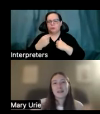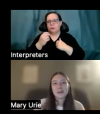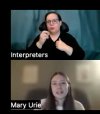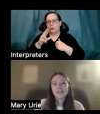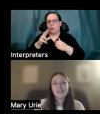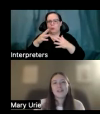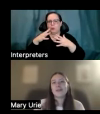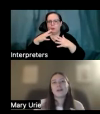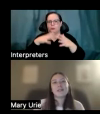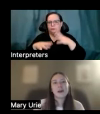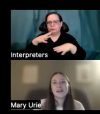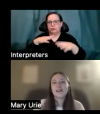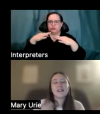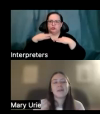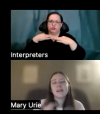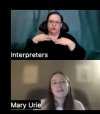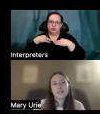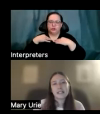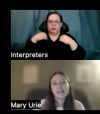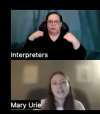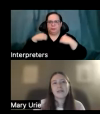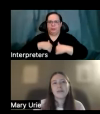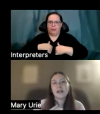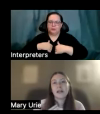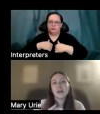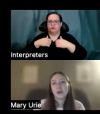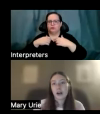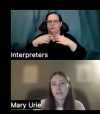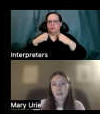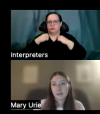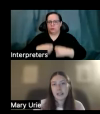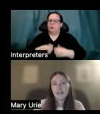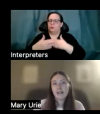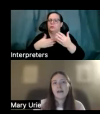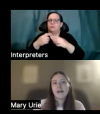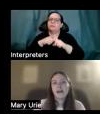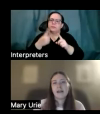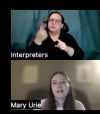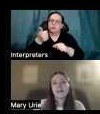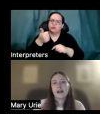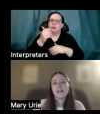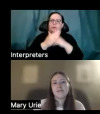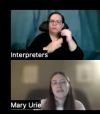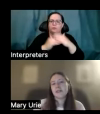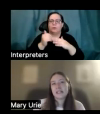and a blazer, you could wear a sweater like whatever it is just something that you're comfortable in. And that feels